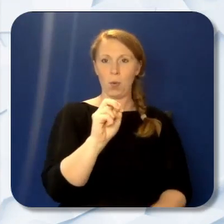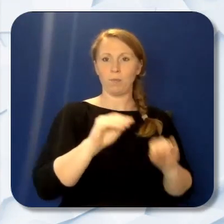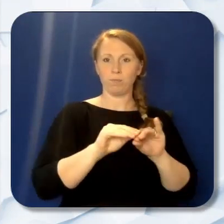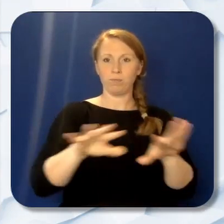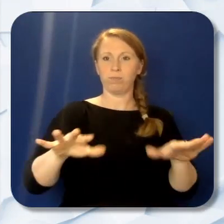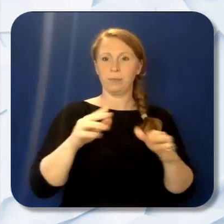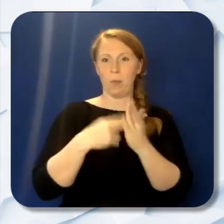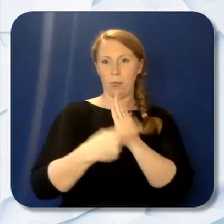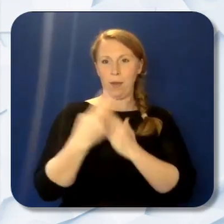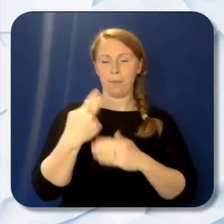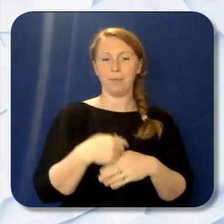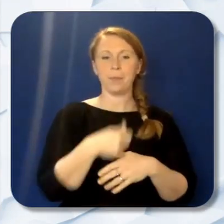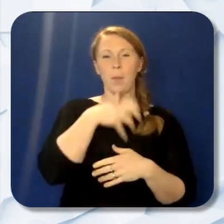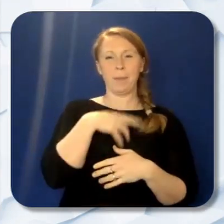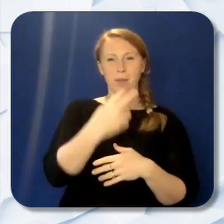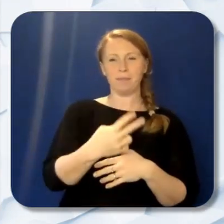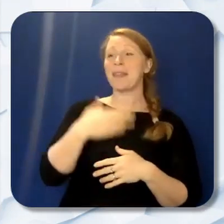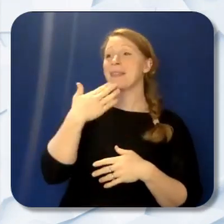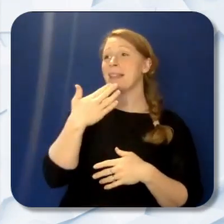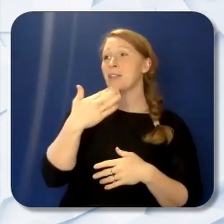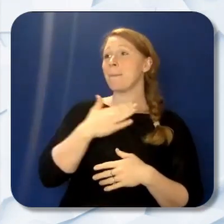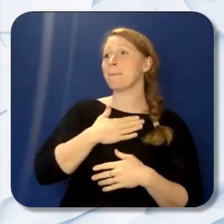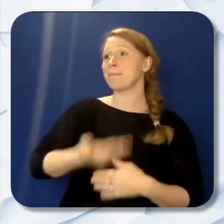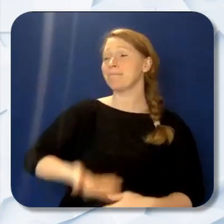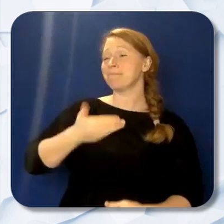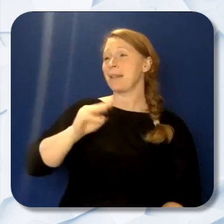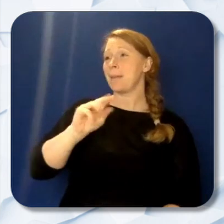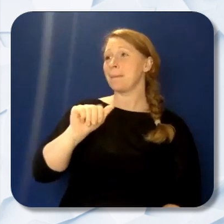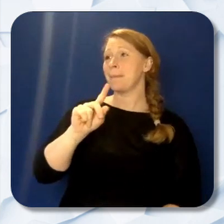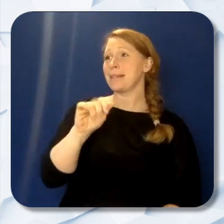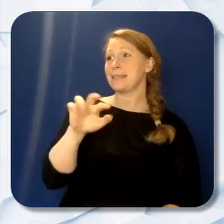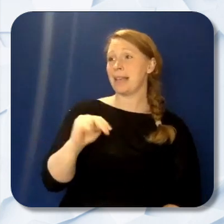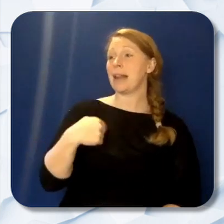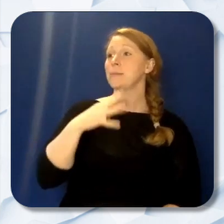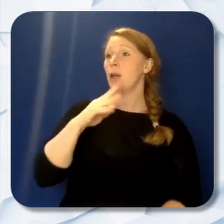Thank you so much. My name is Madison, and I will be speaking on behalf of the Department of Health